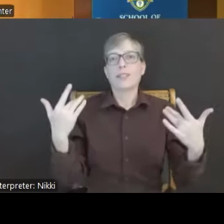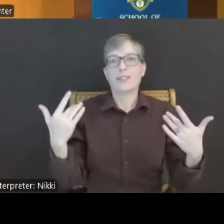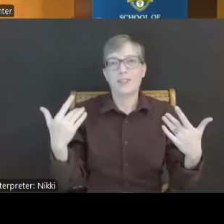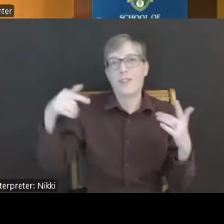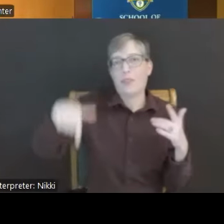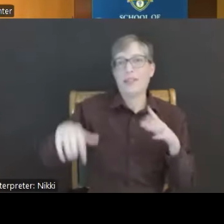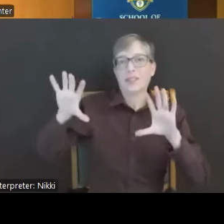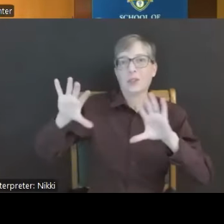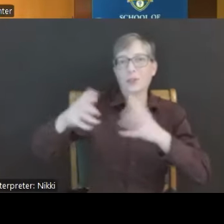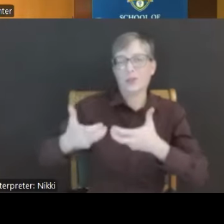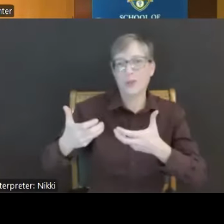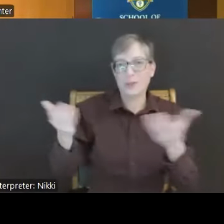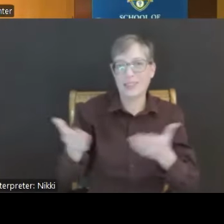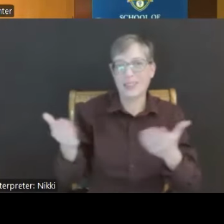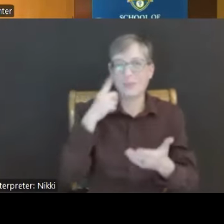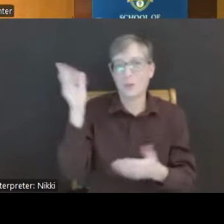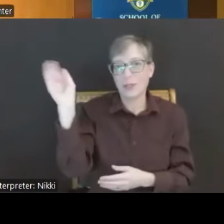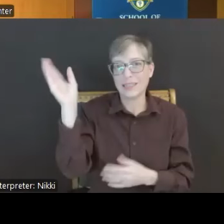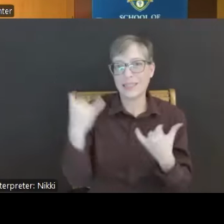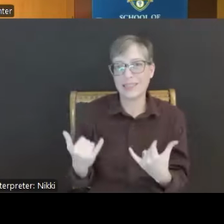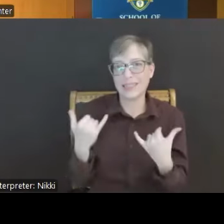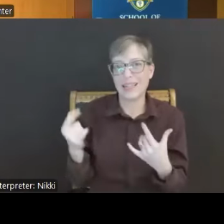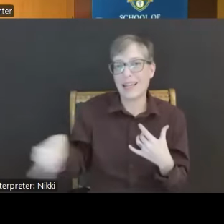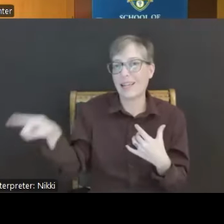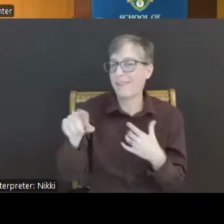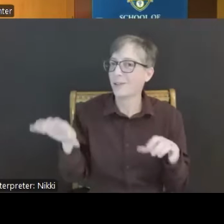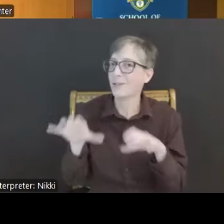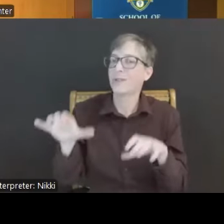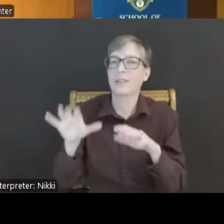a lot of great things in their area and I just wanted to have them share the wealth